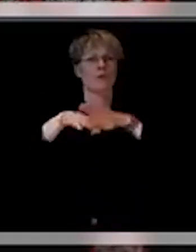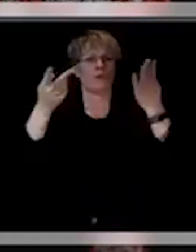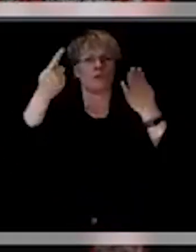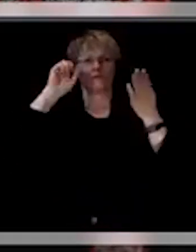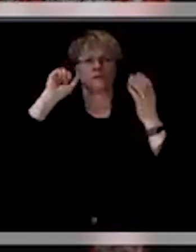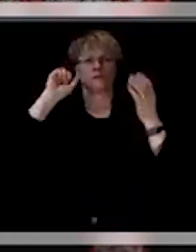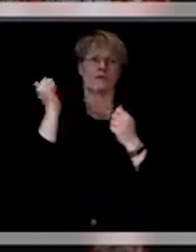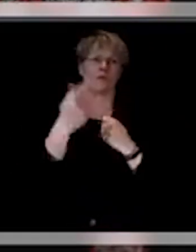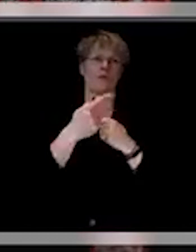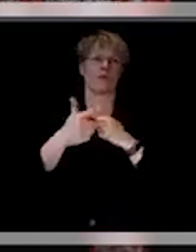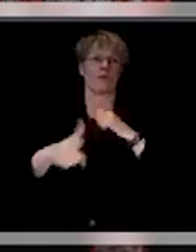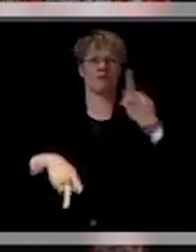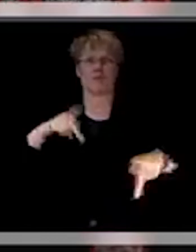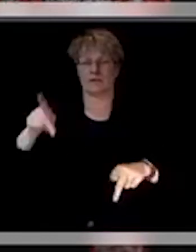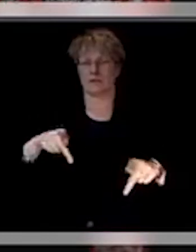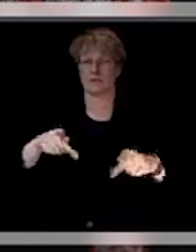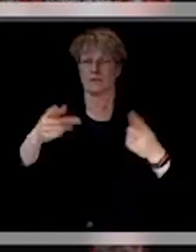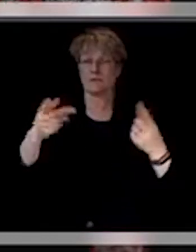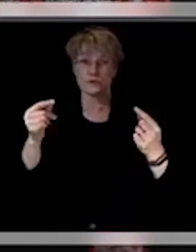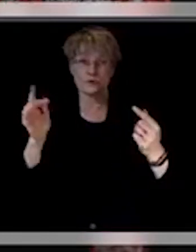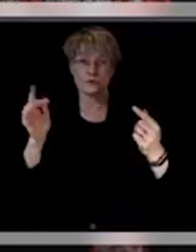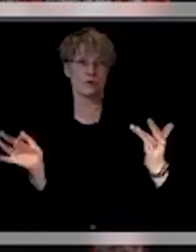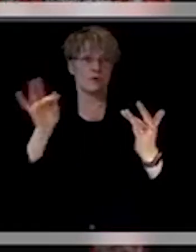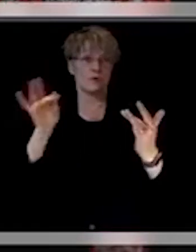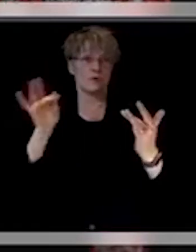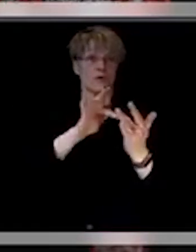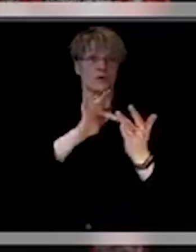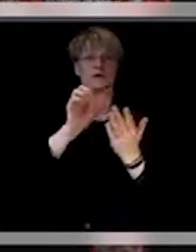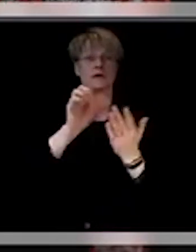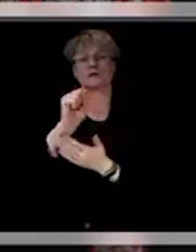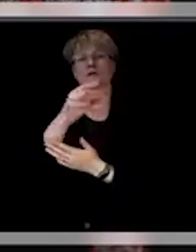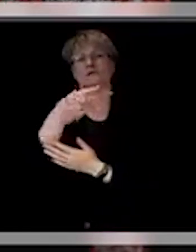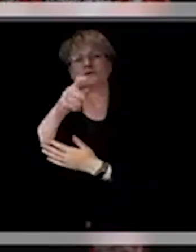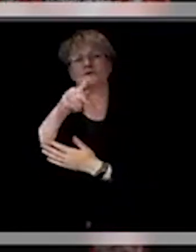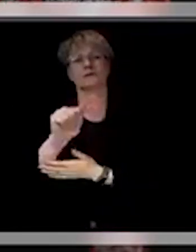Shasta college number and it's listed on our website and all our social media outlets they